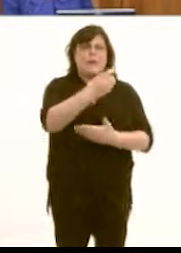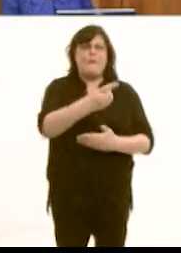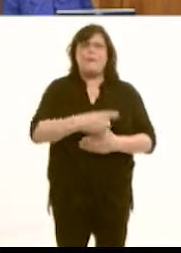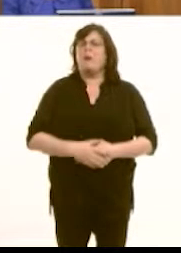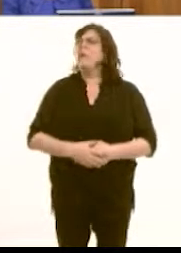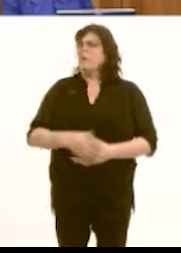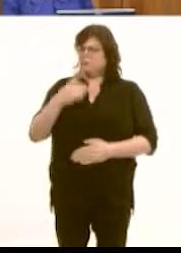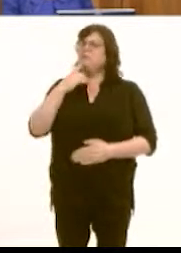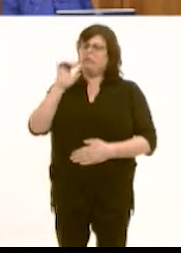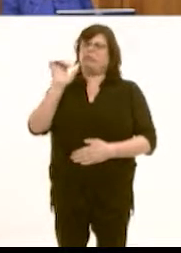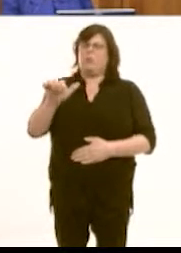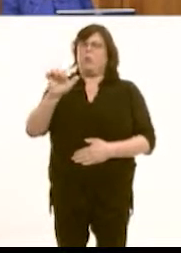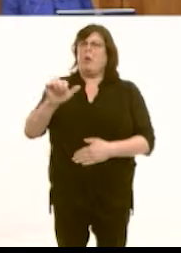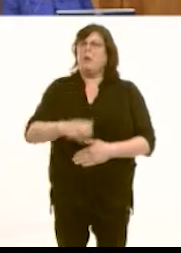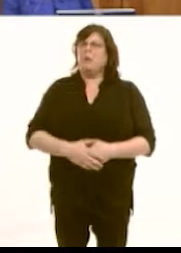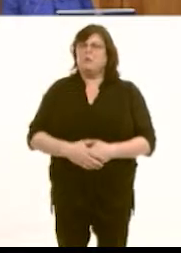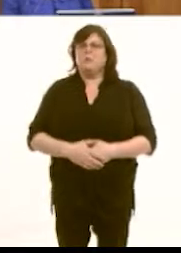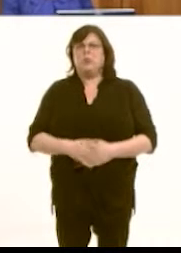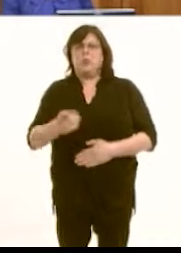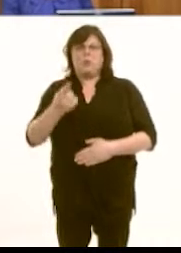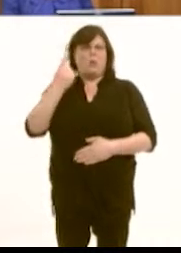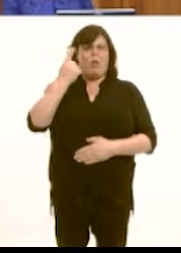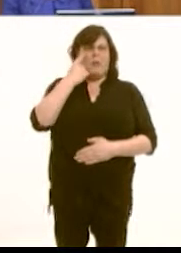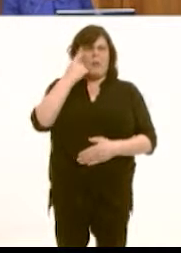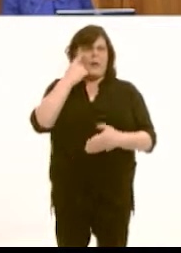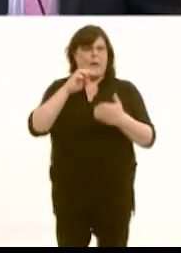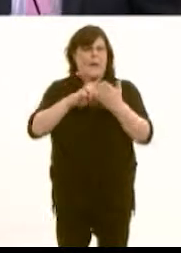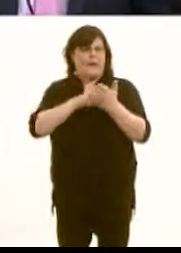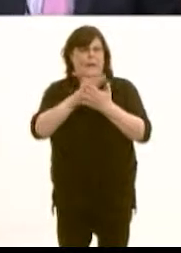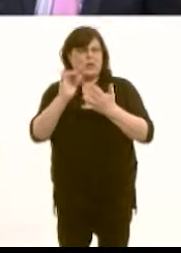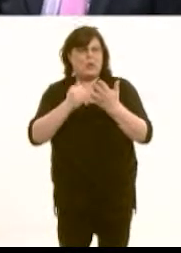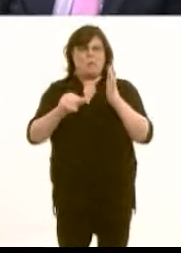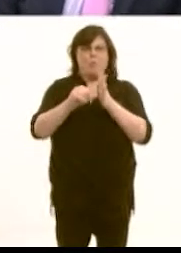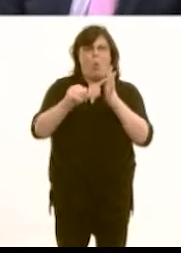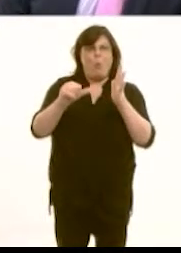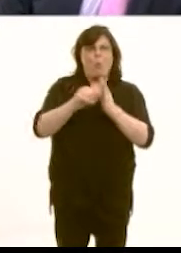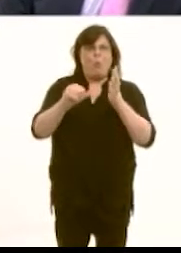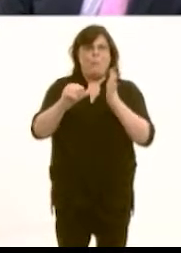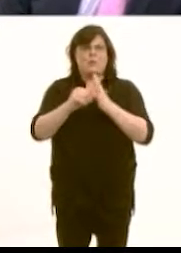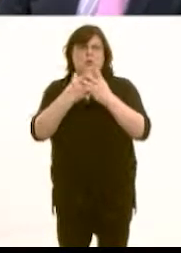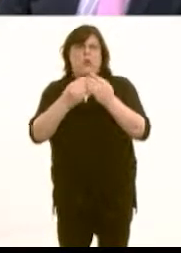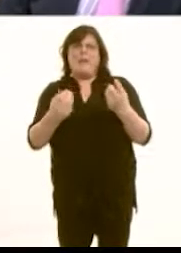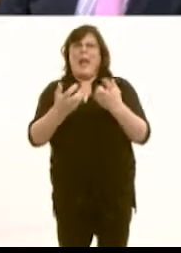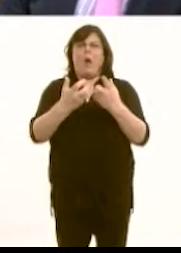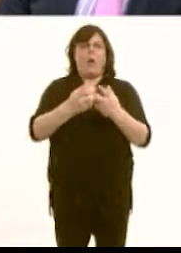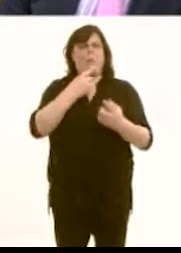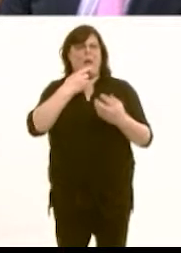I donít think the challenges the NHS faces can be answered by way of a sticker on the door, no. Thatís seems to be the simplistic answer.